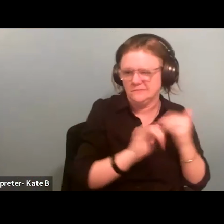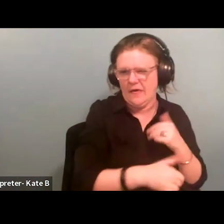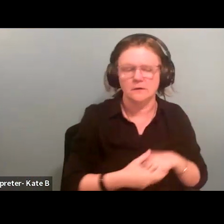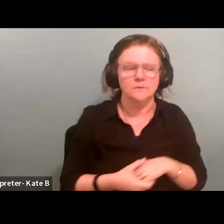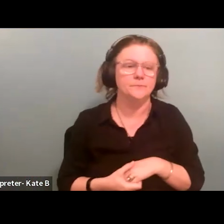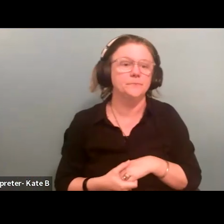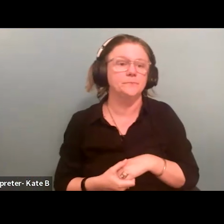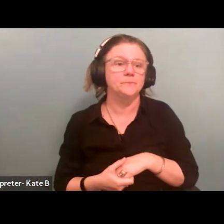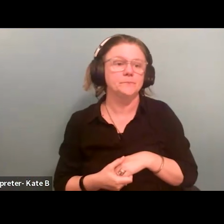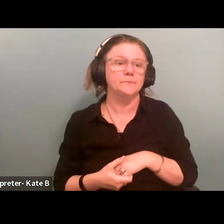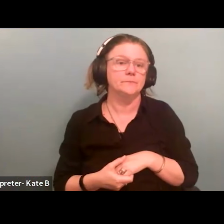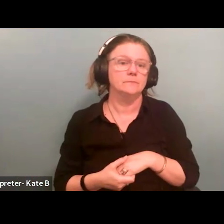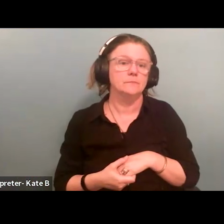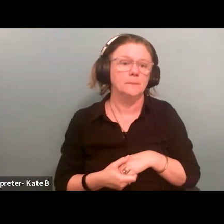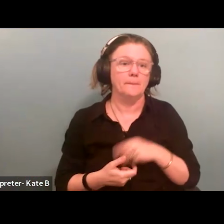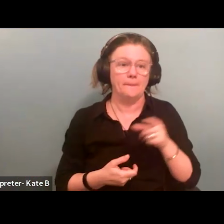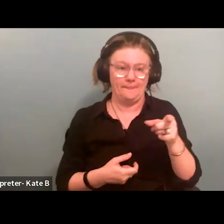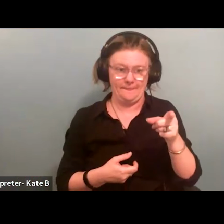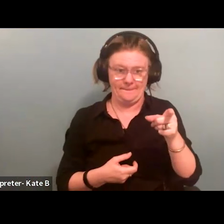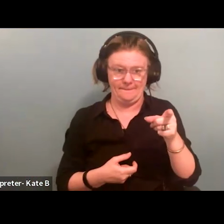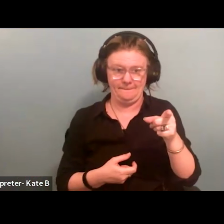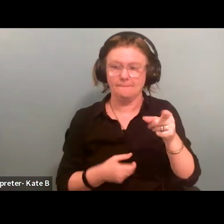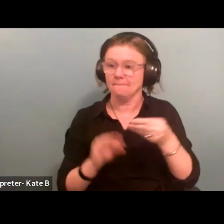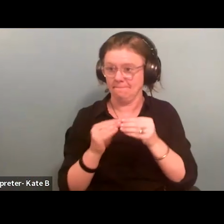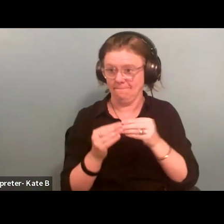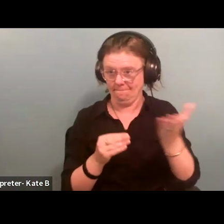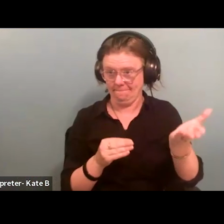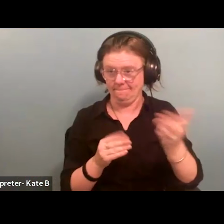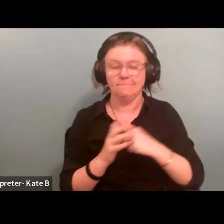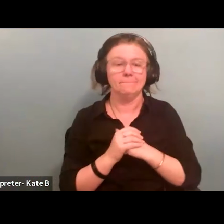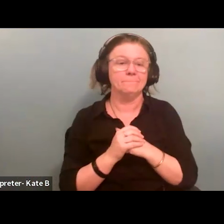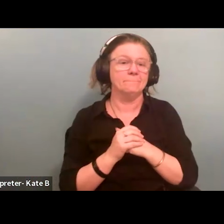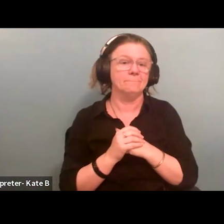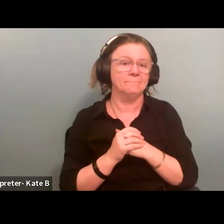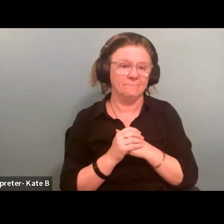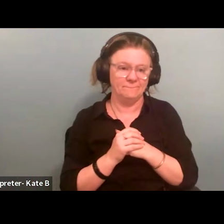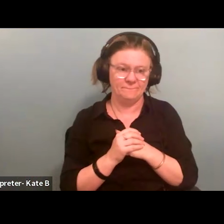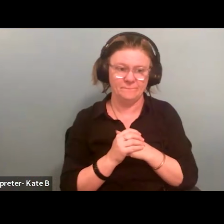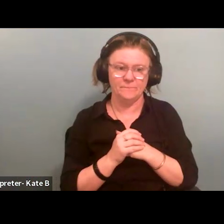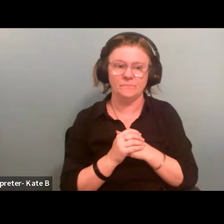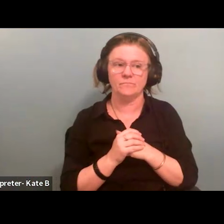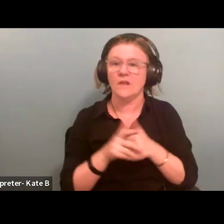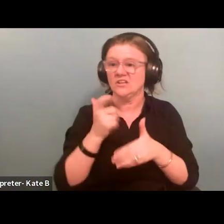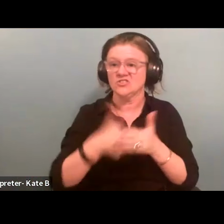Realize it's 1-800-490-8505 number. So it's toll free. Please call that.